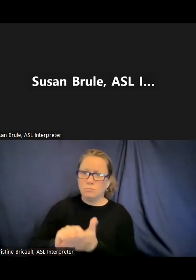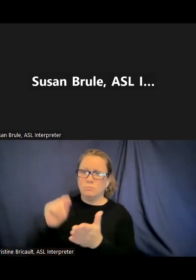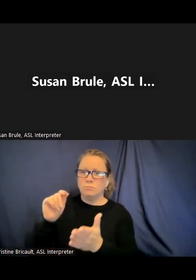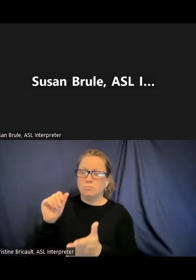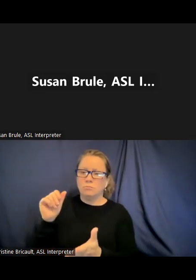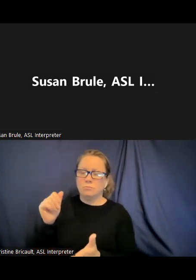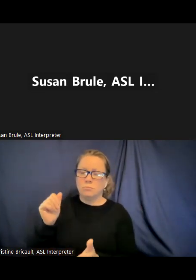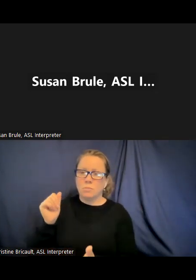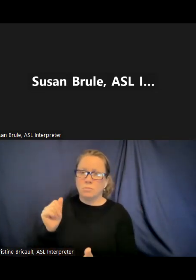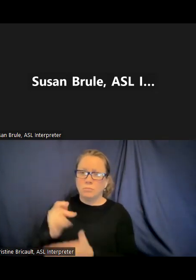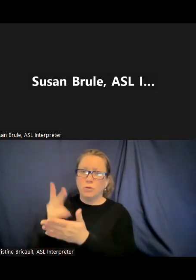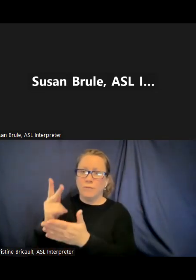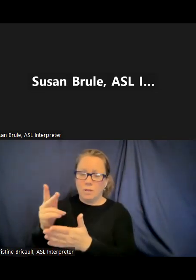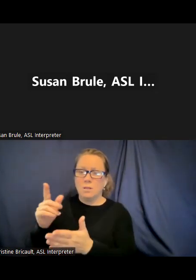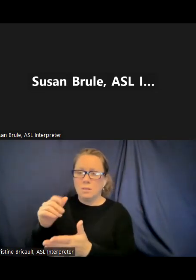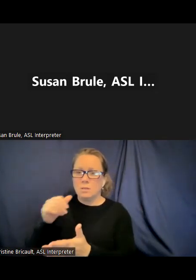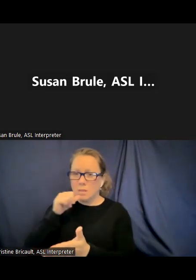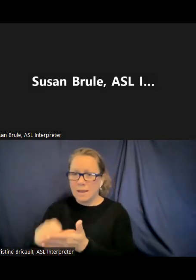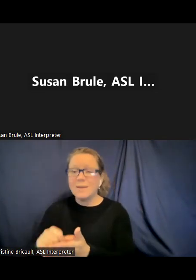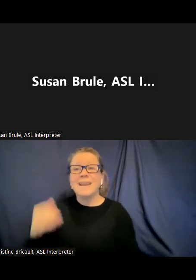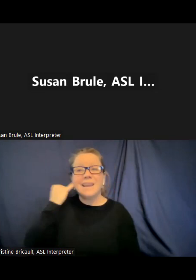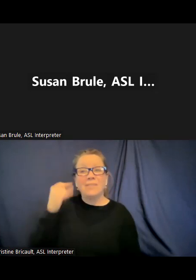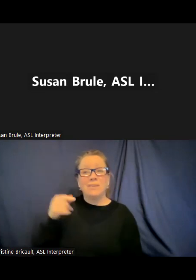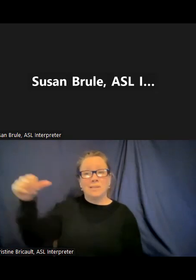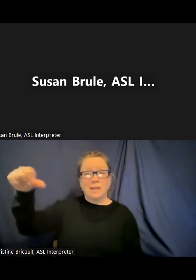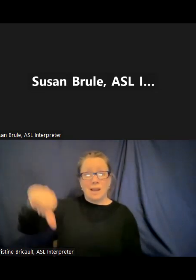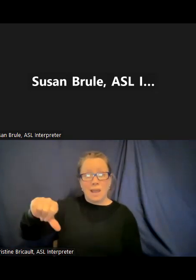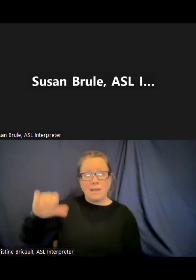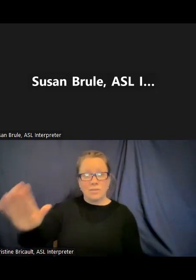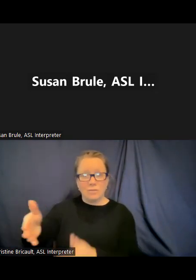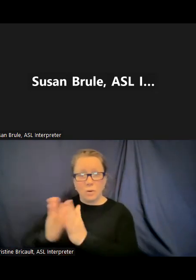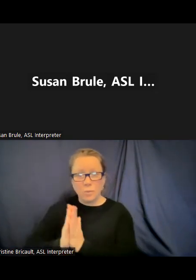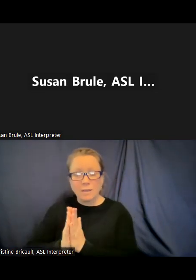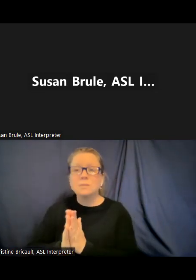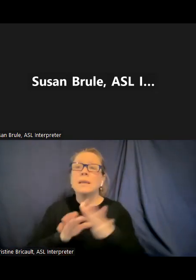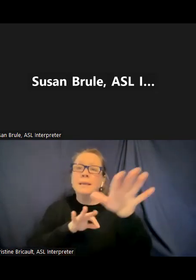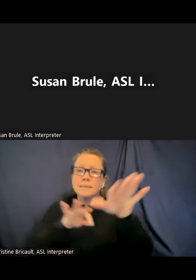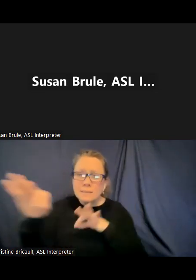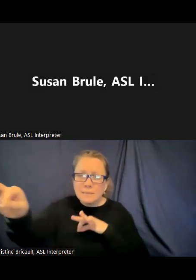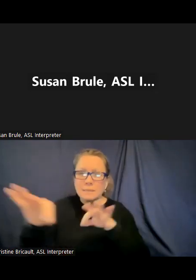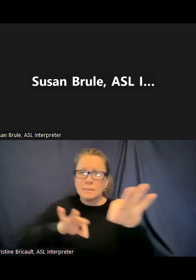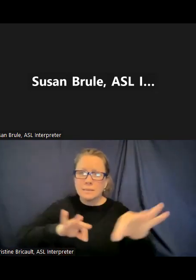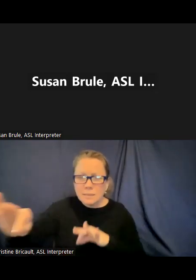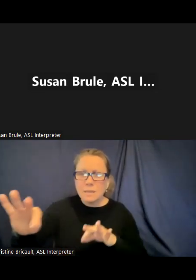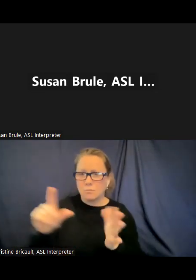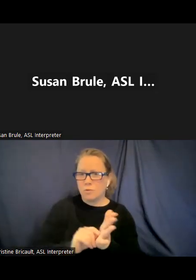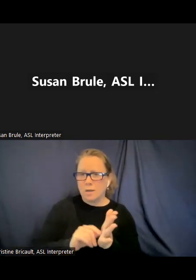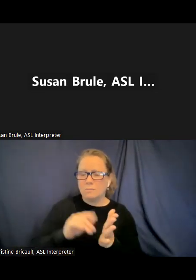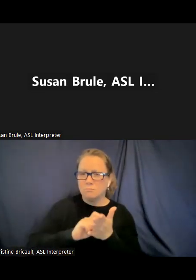If you're denying an accommodation request, go into detail about why you're denying it.